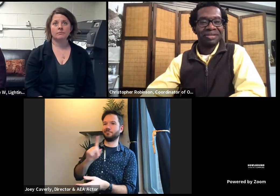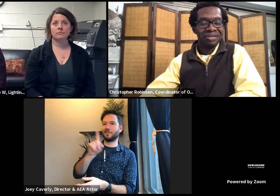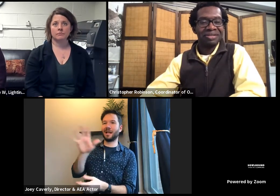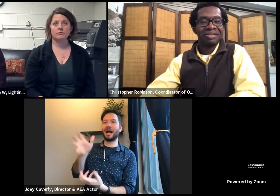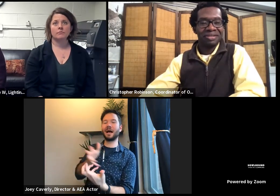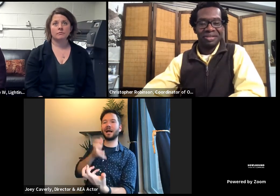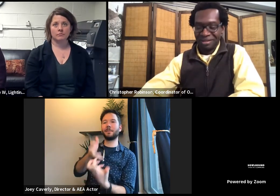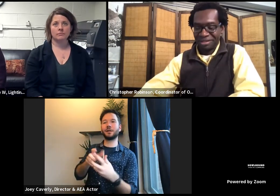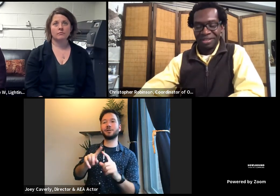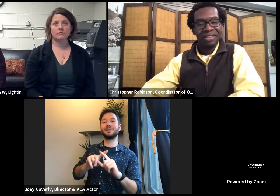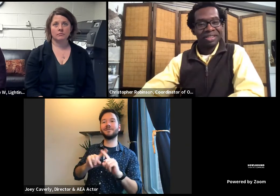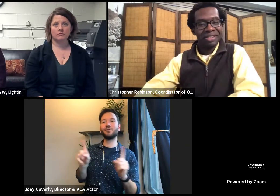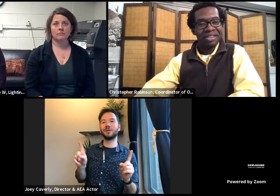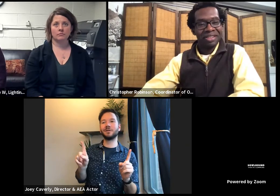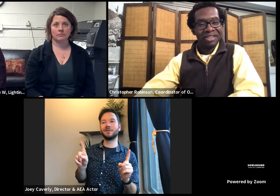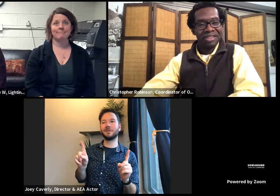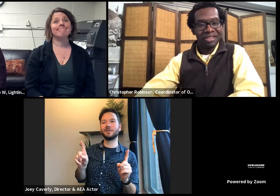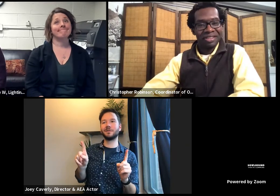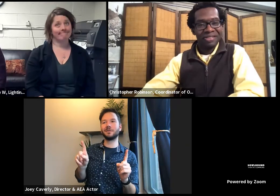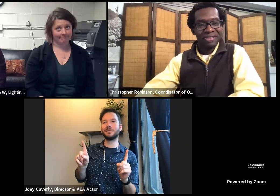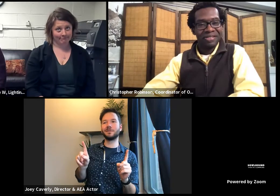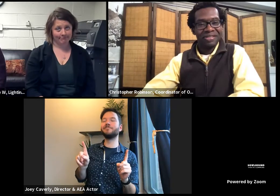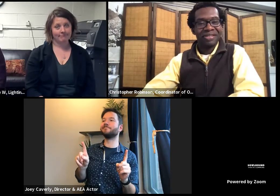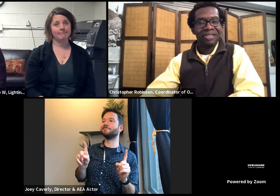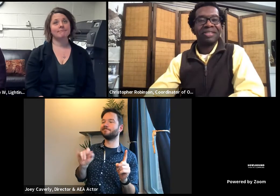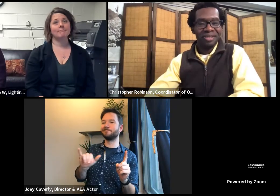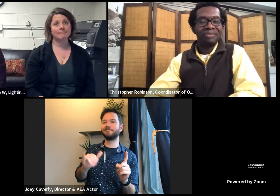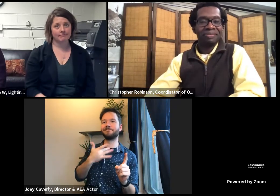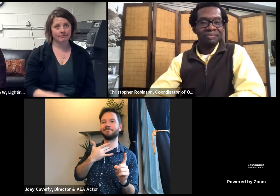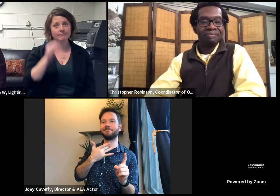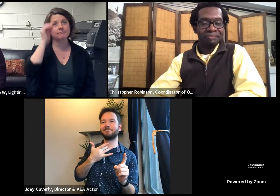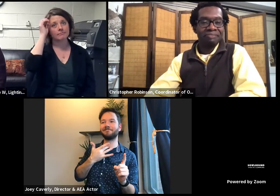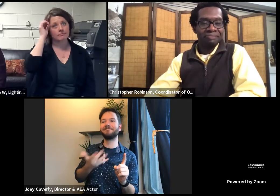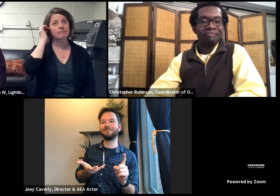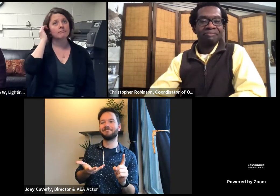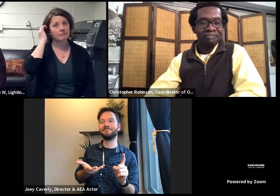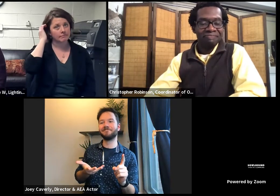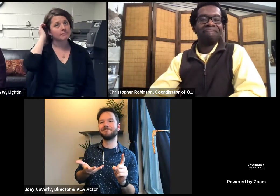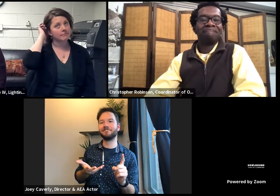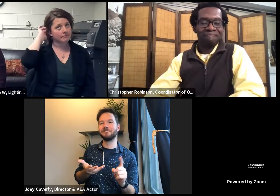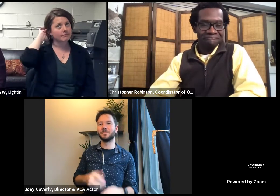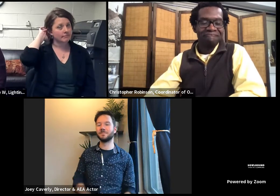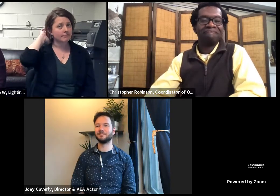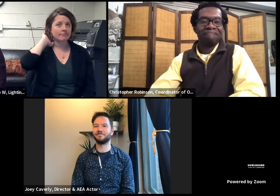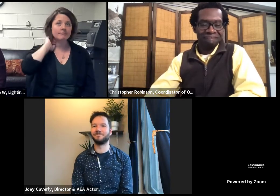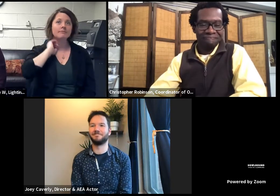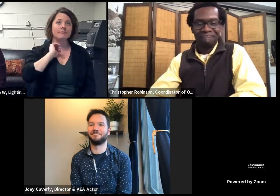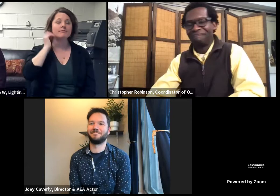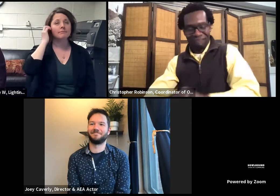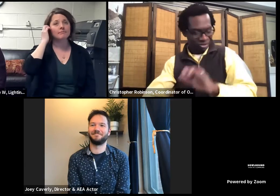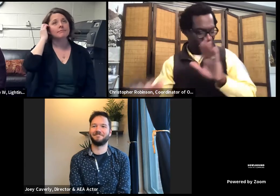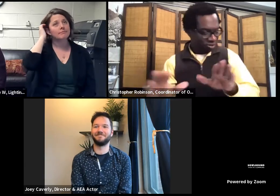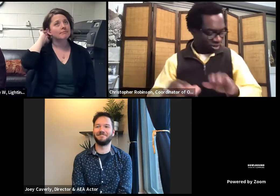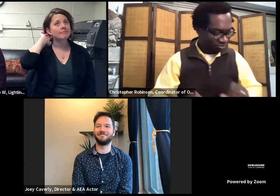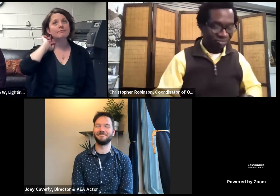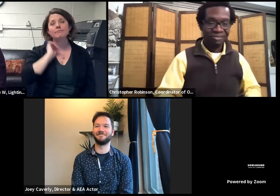but the solution for that person may not accommodate the next deaf person that you run into, and they may have different needs or preferences.